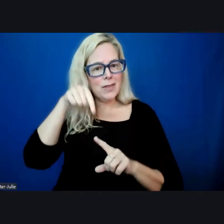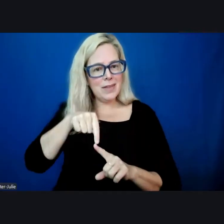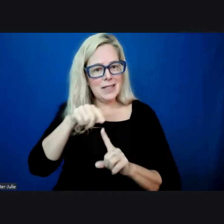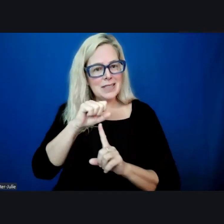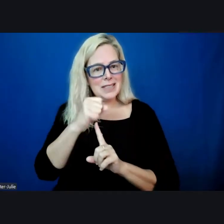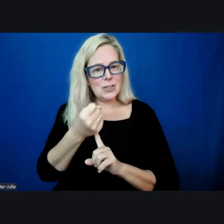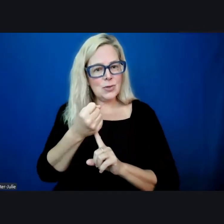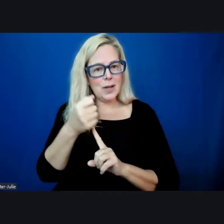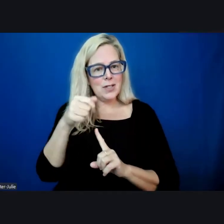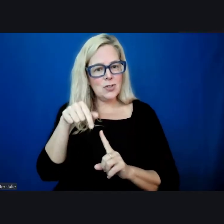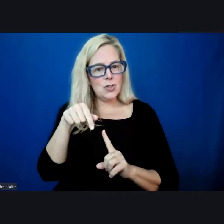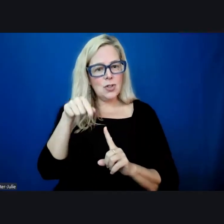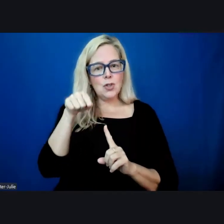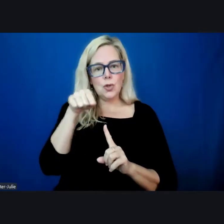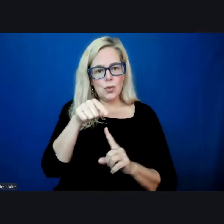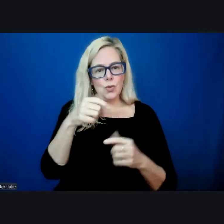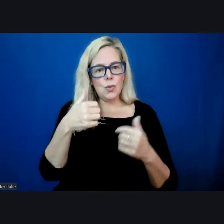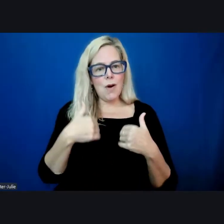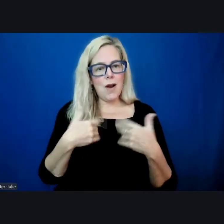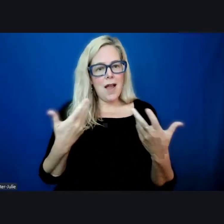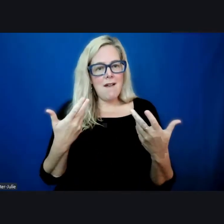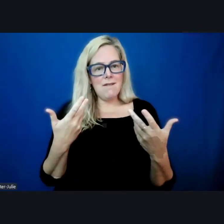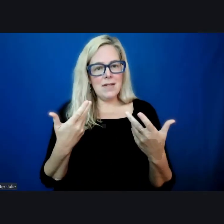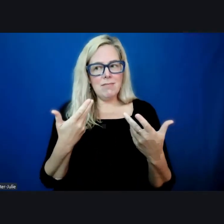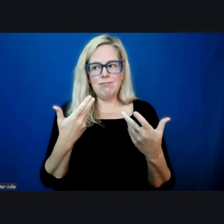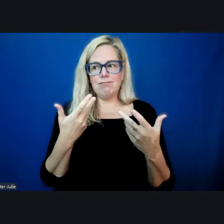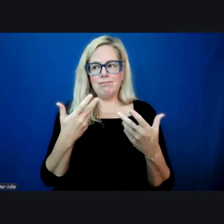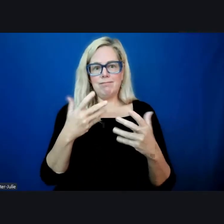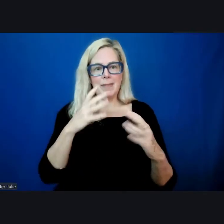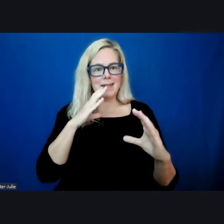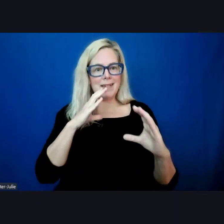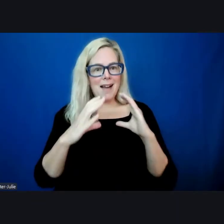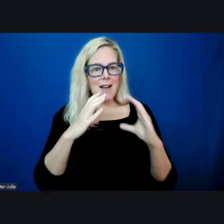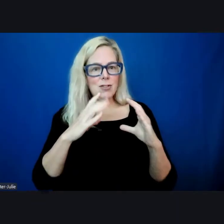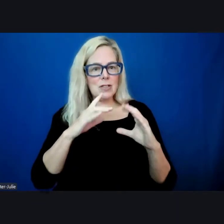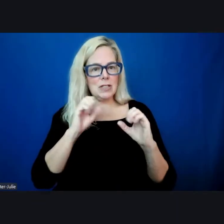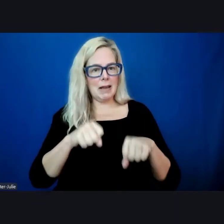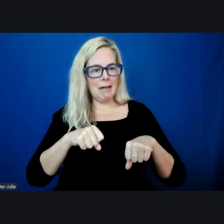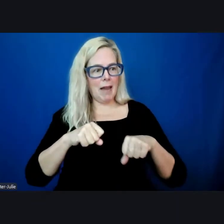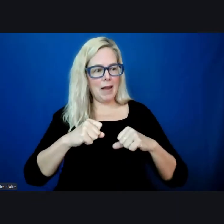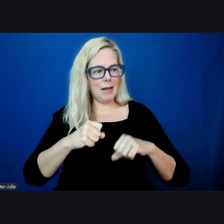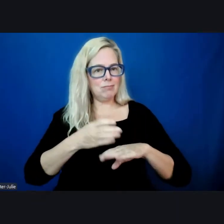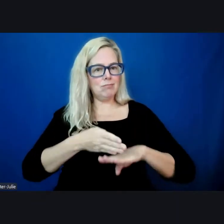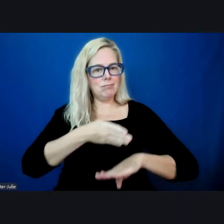to make that could make your society better. You are not burning down your dignity. If anything,